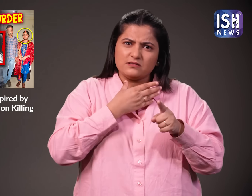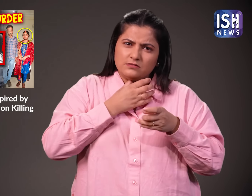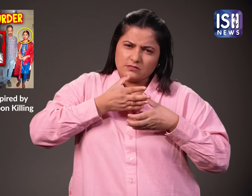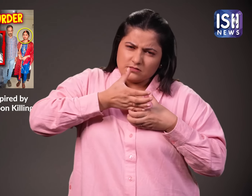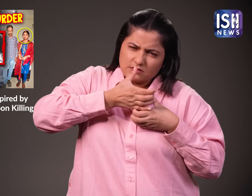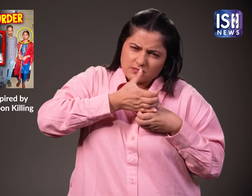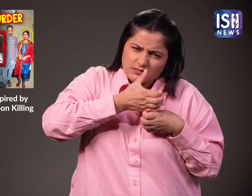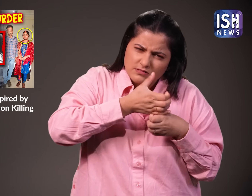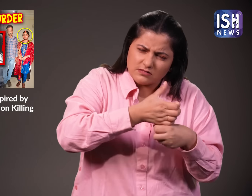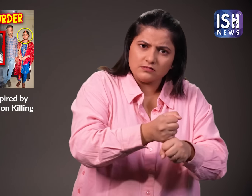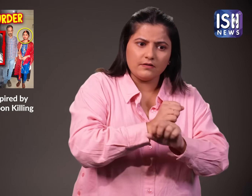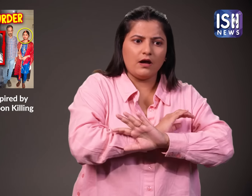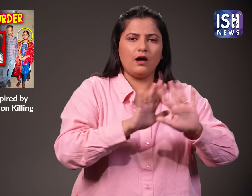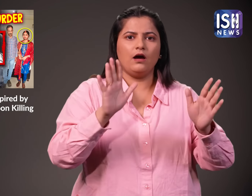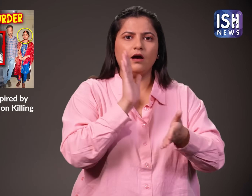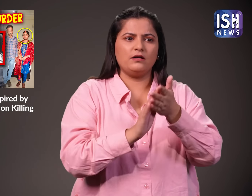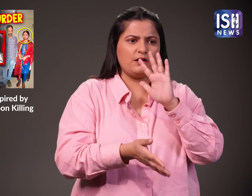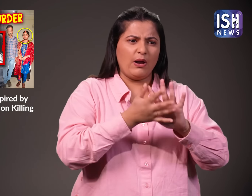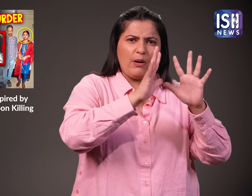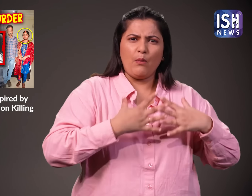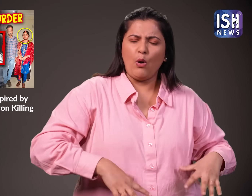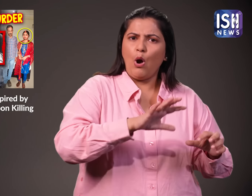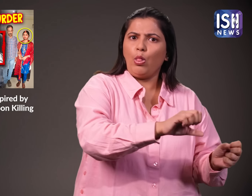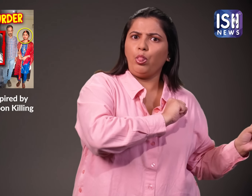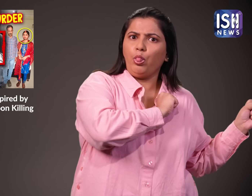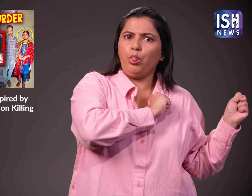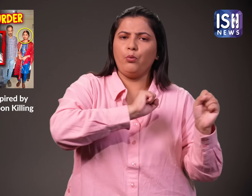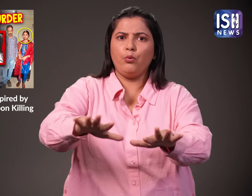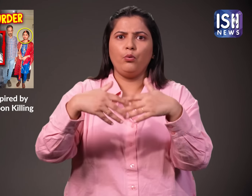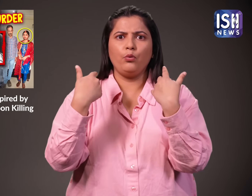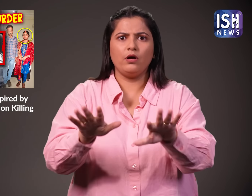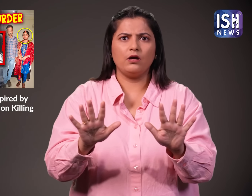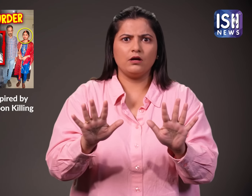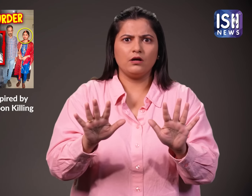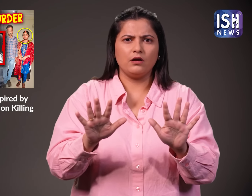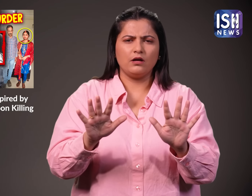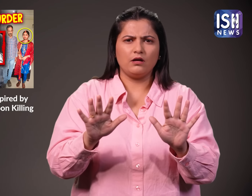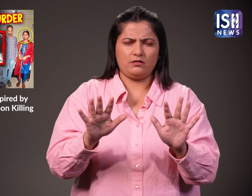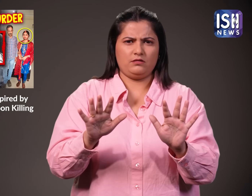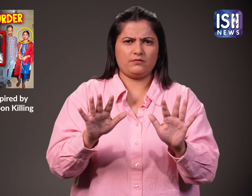He was strangled and his body was then thrown away. Unbelievable!